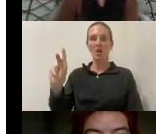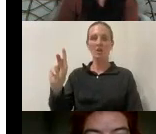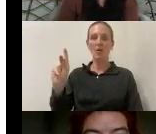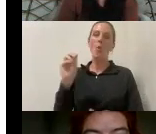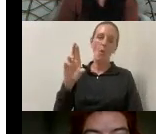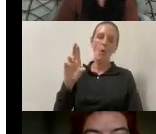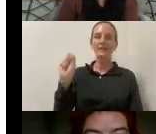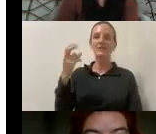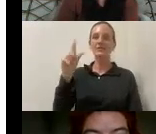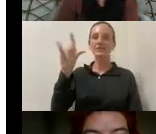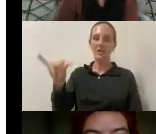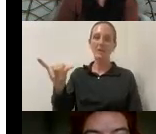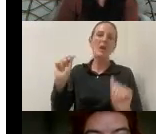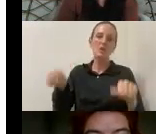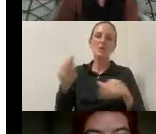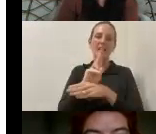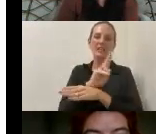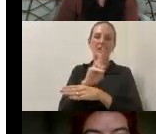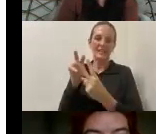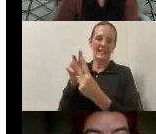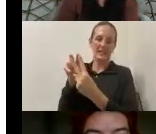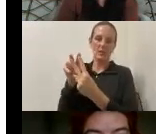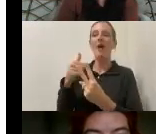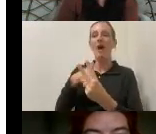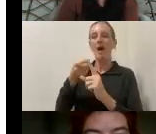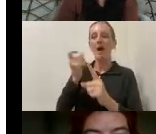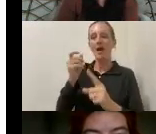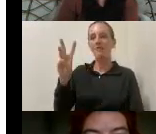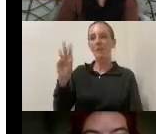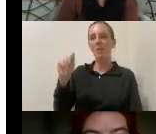And I am from Wabasca, Alberta which is about three hours North of Edmonton.